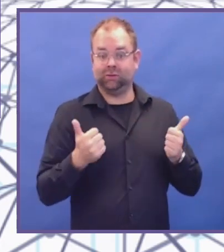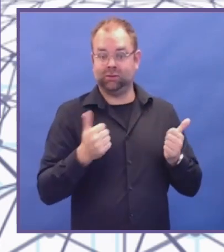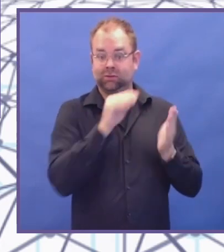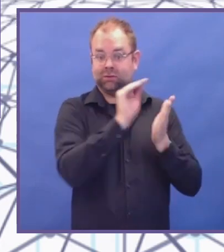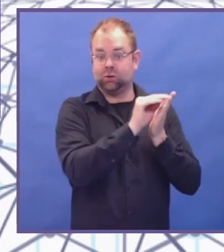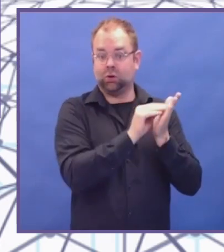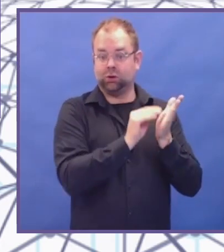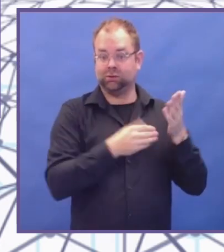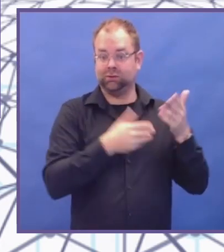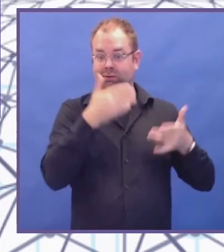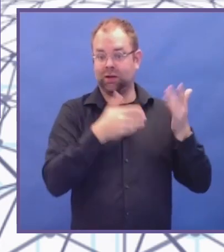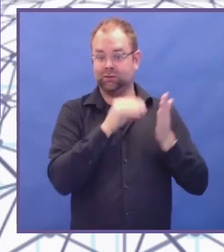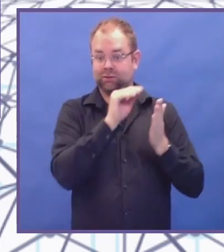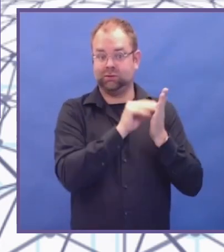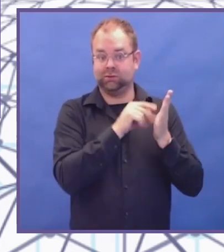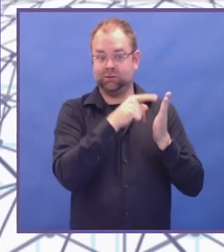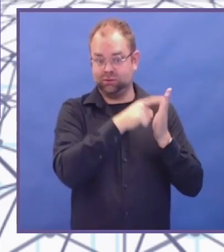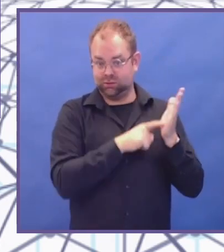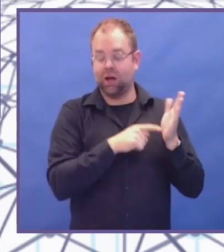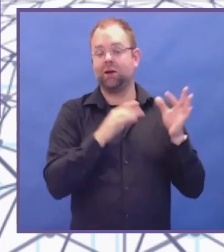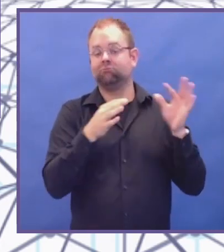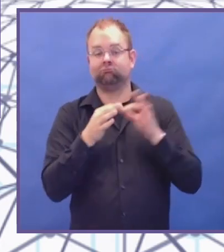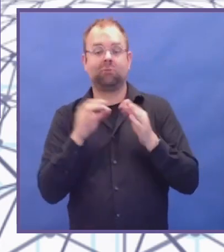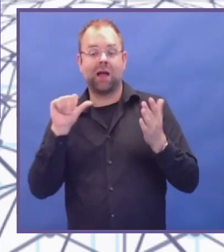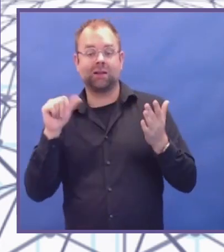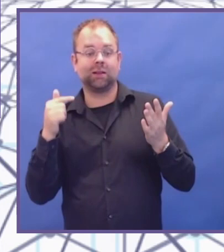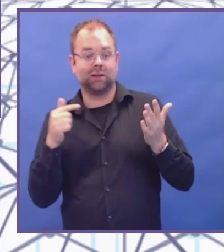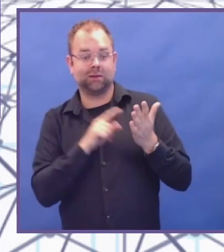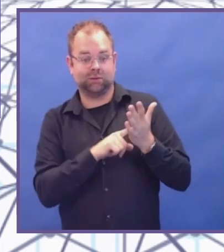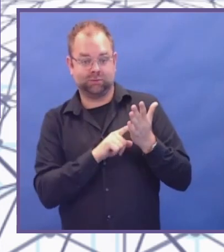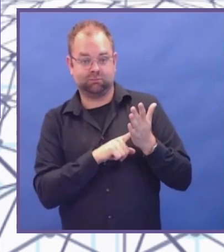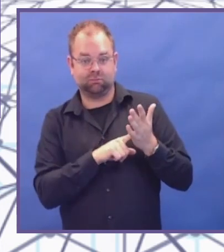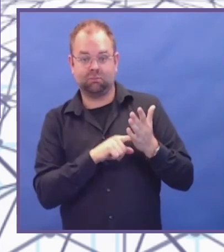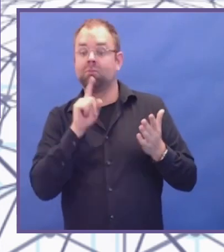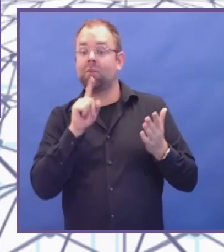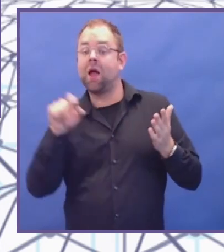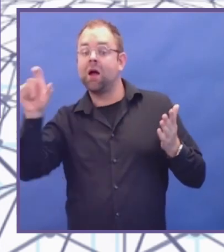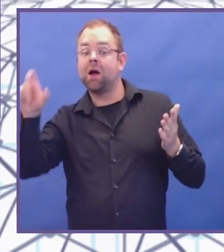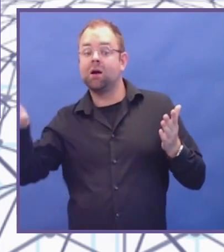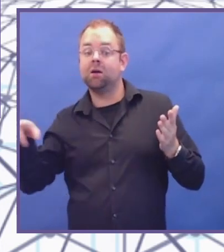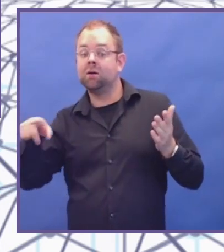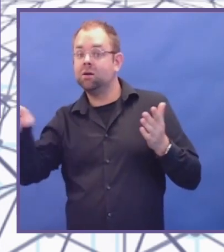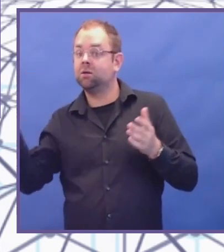enrol people who are institutionalised or have preexisting support needs.